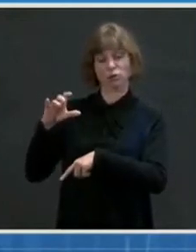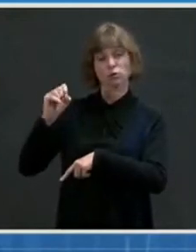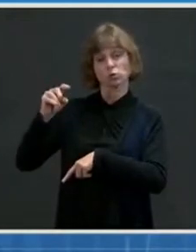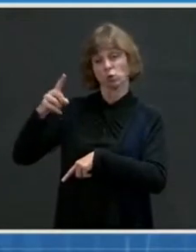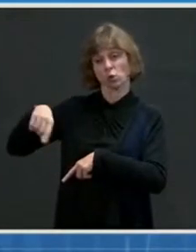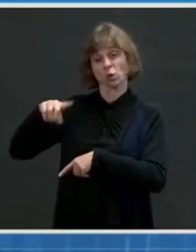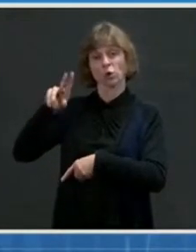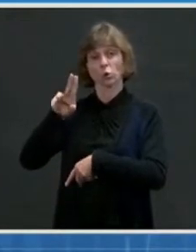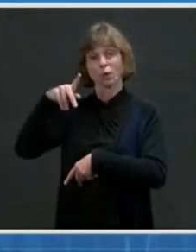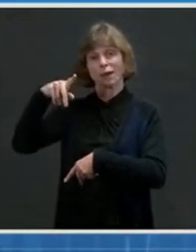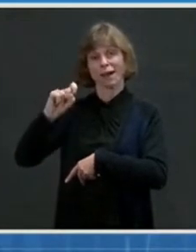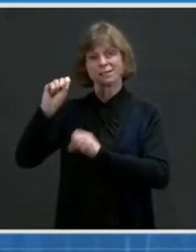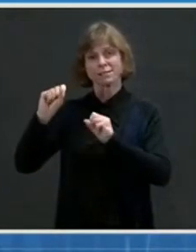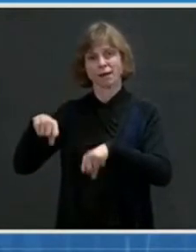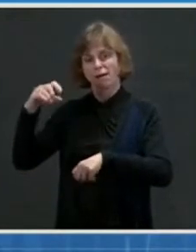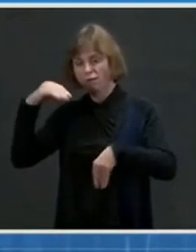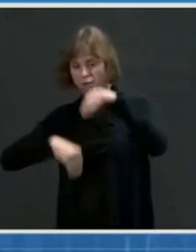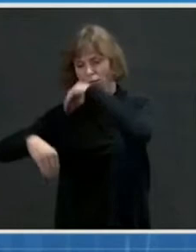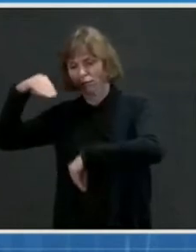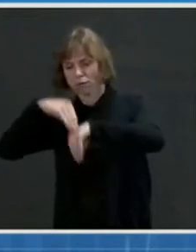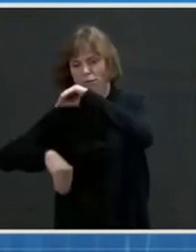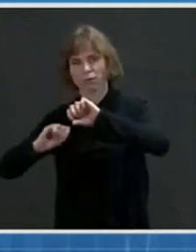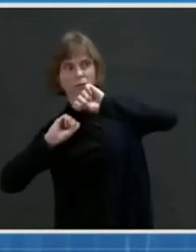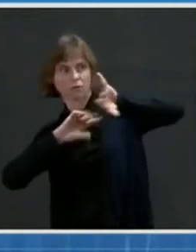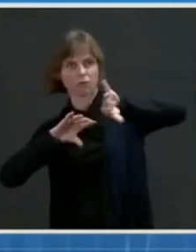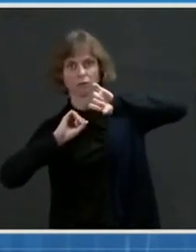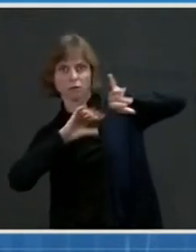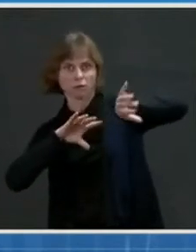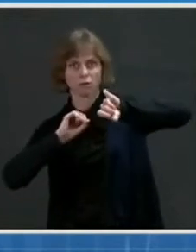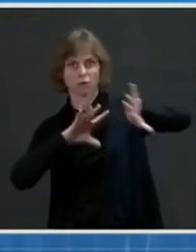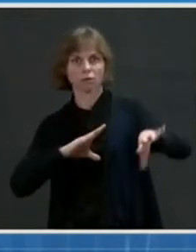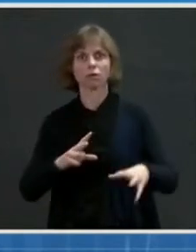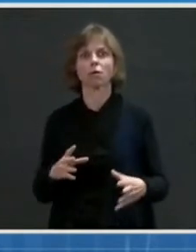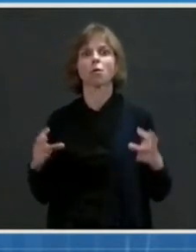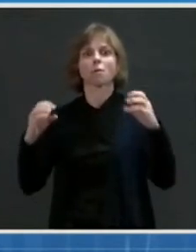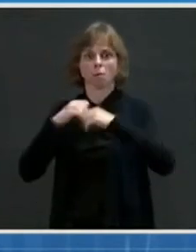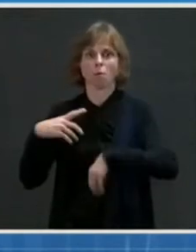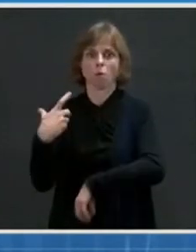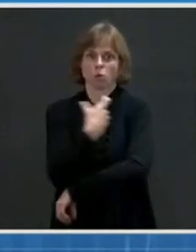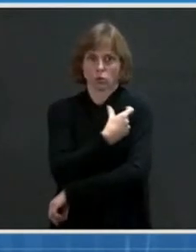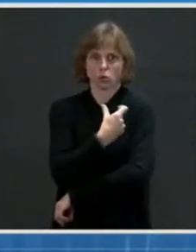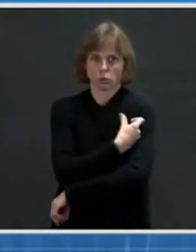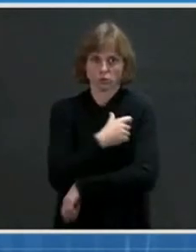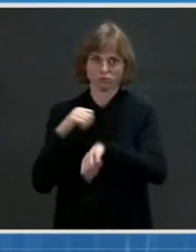FACILITY IN KENTUCKY TO ALLOW